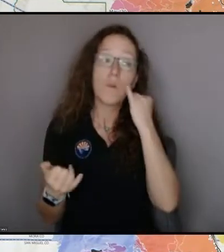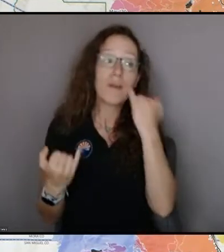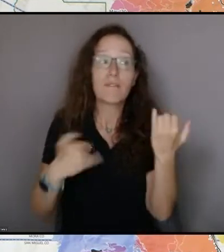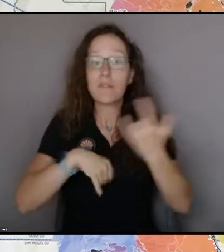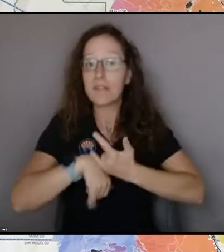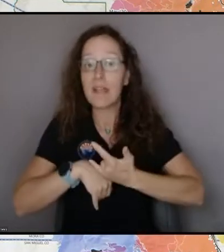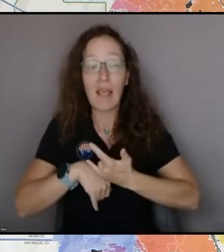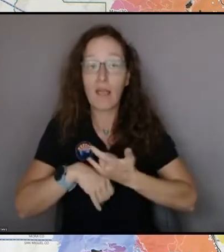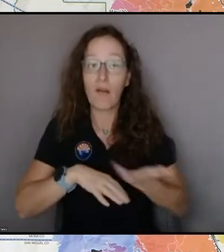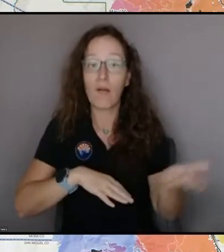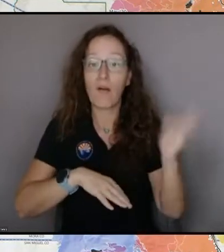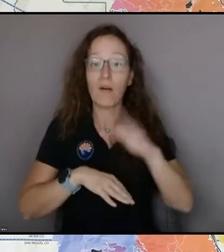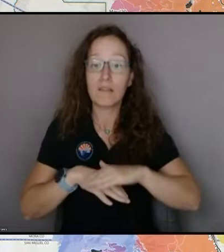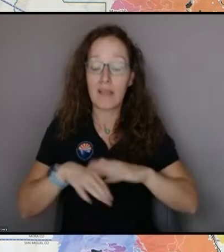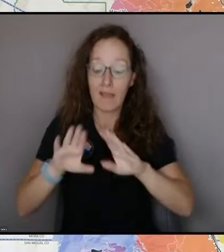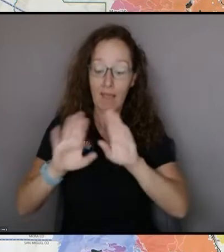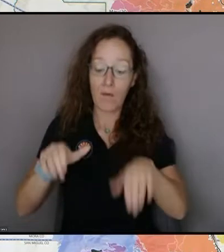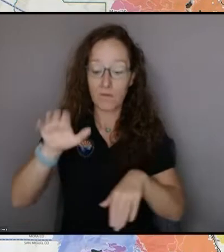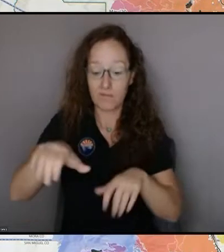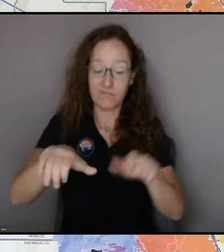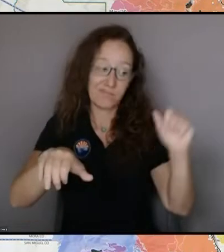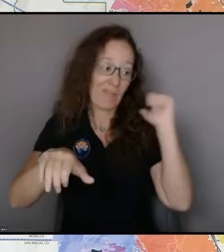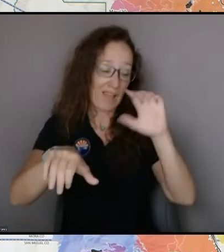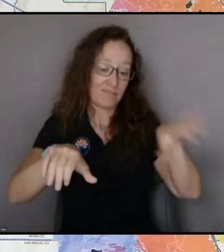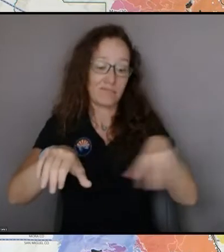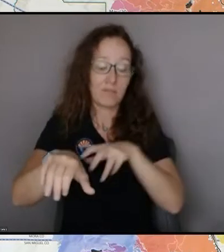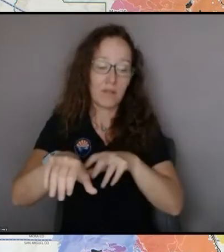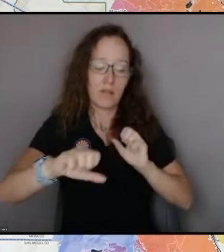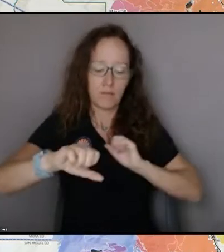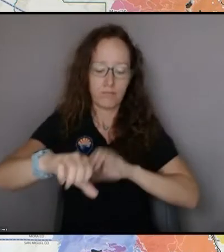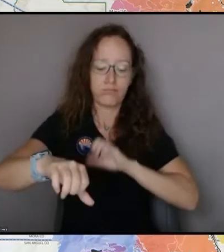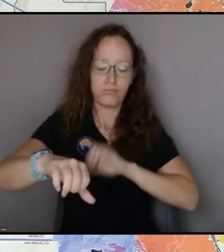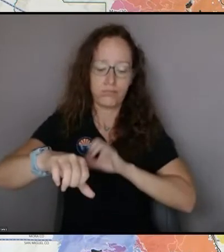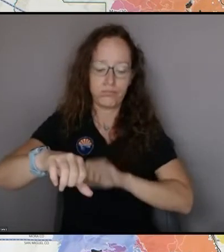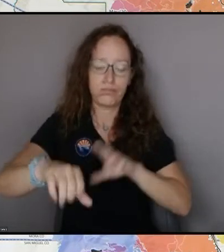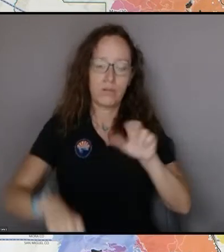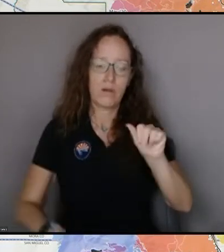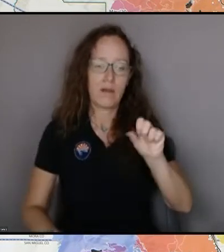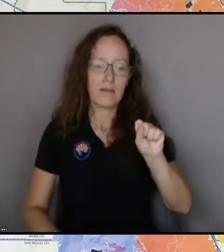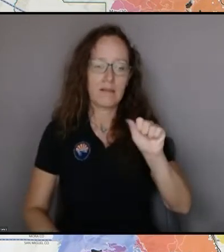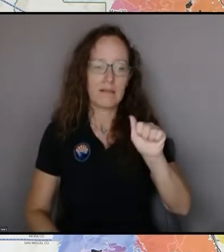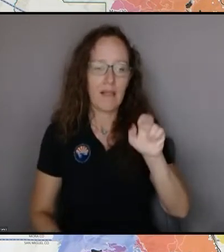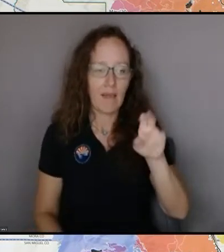the house near the back door, what are we choosing not to do? Well, we're choosing not to clean out the culverts that are